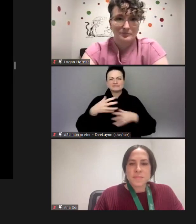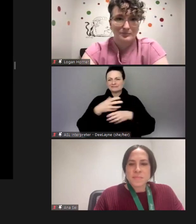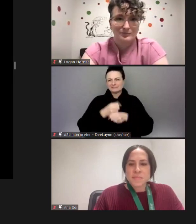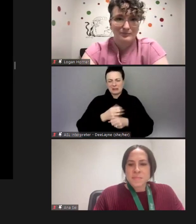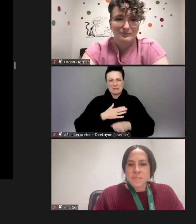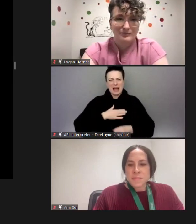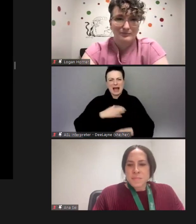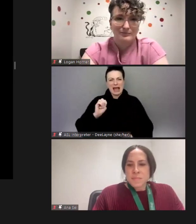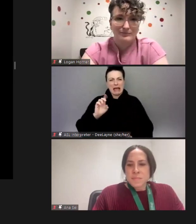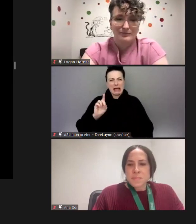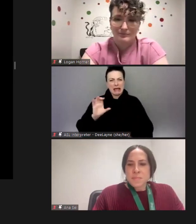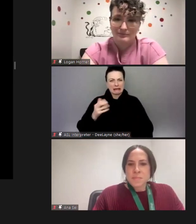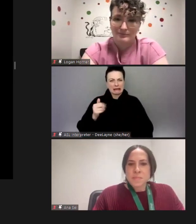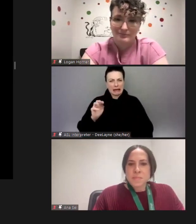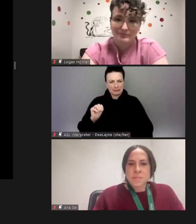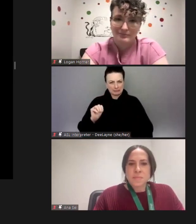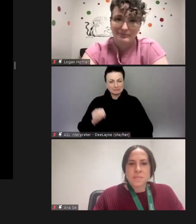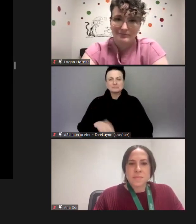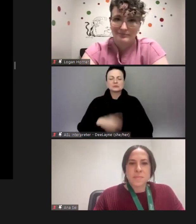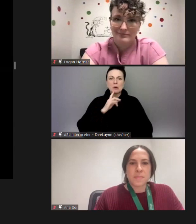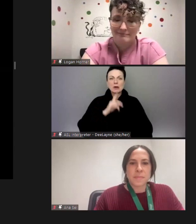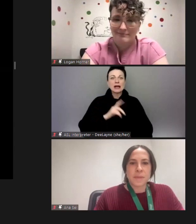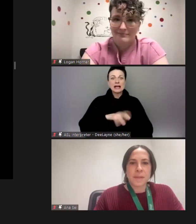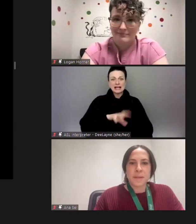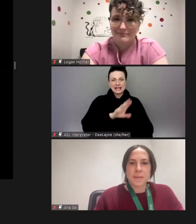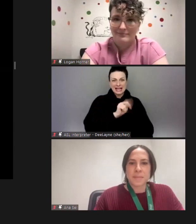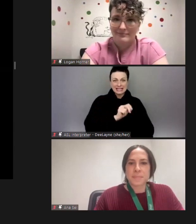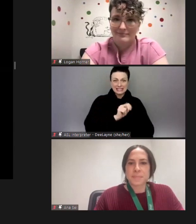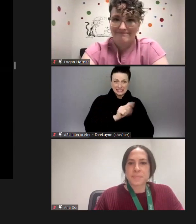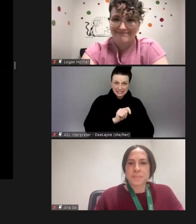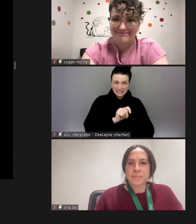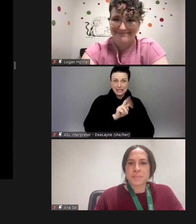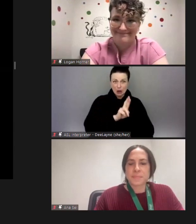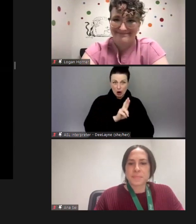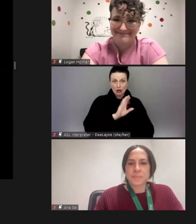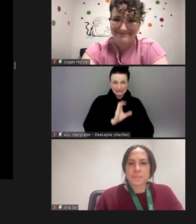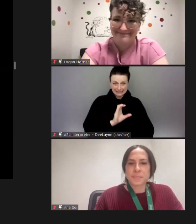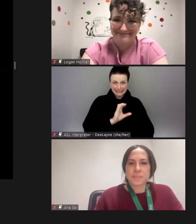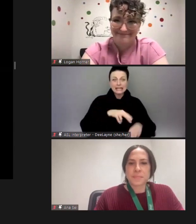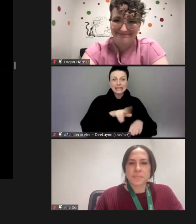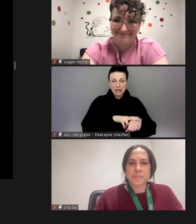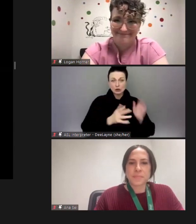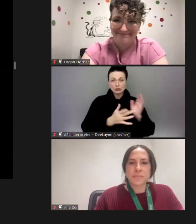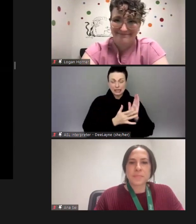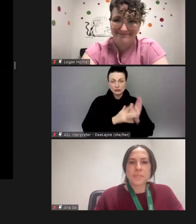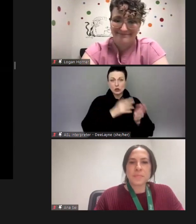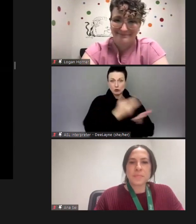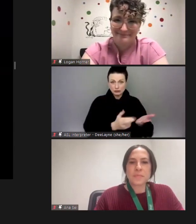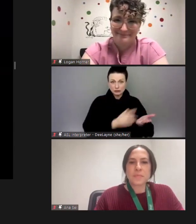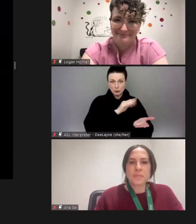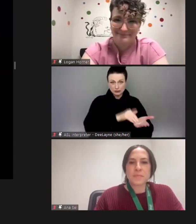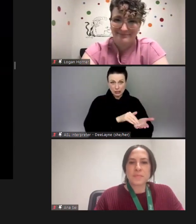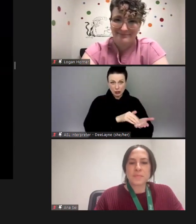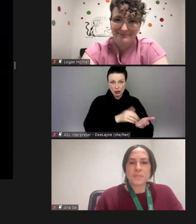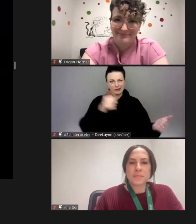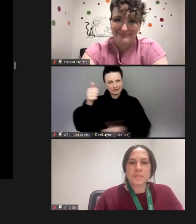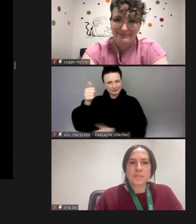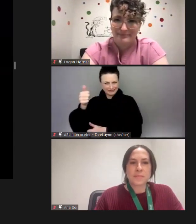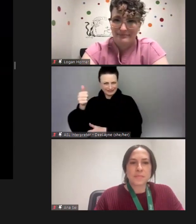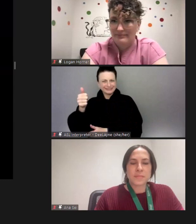the Eddie ntrc the National Technical